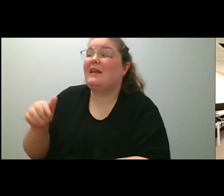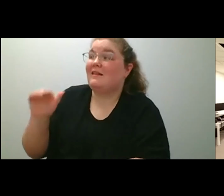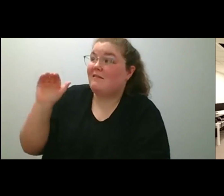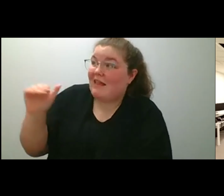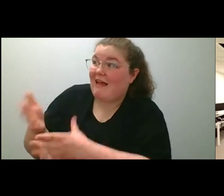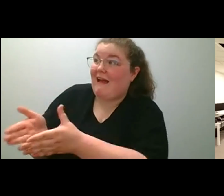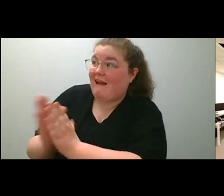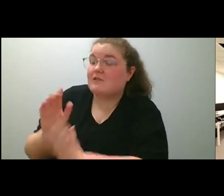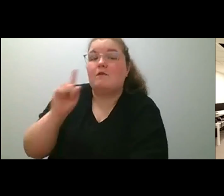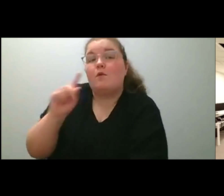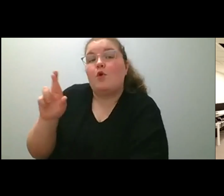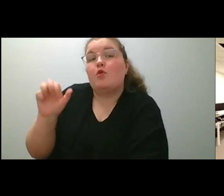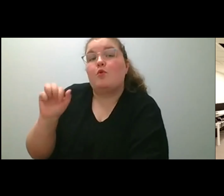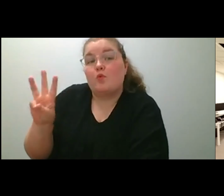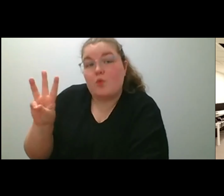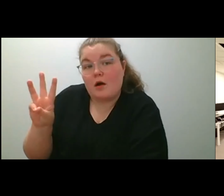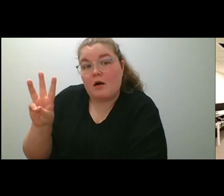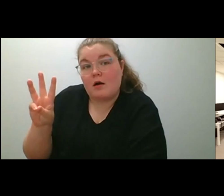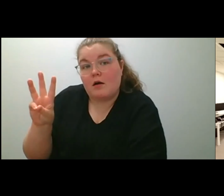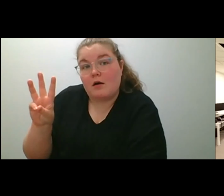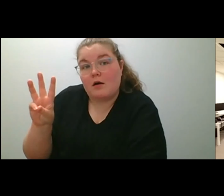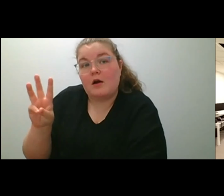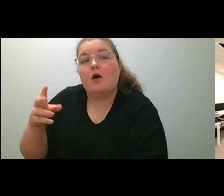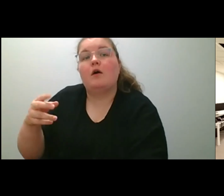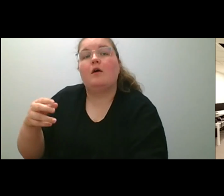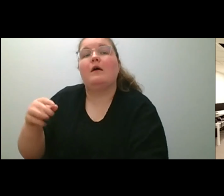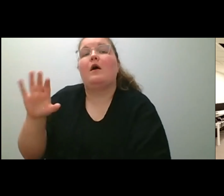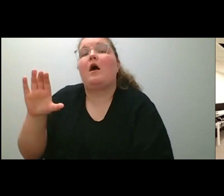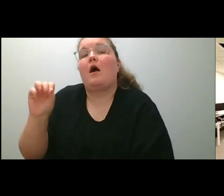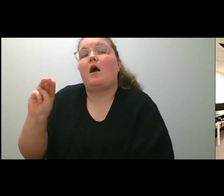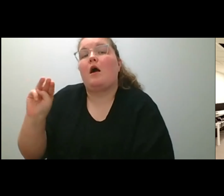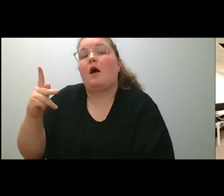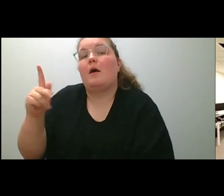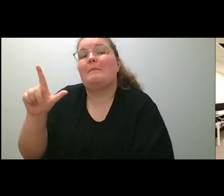and asking for the complete package, which will include fonts and links.